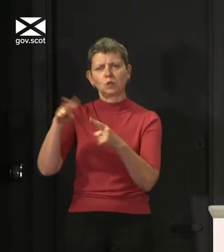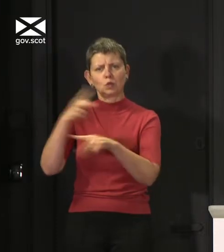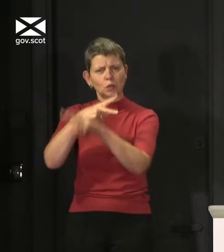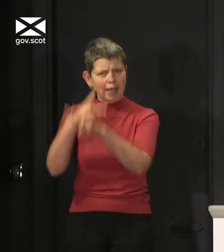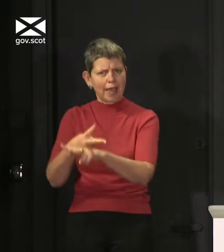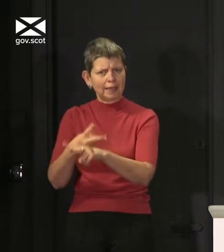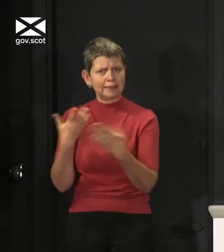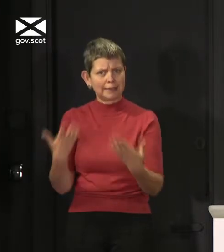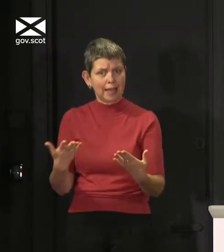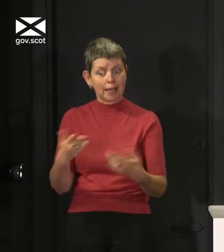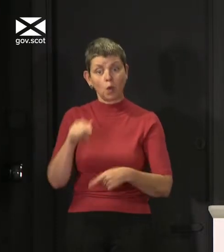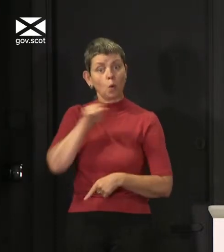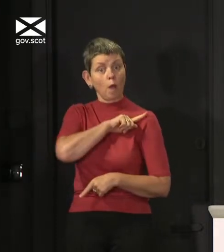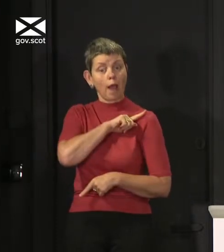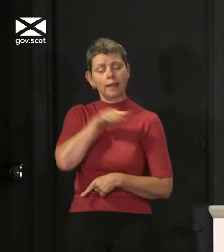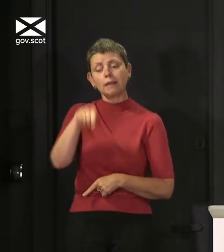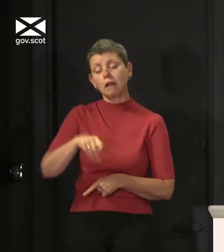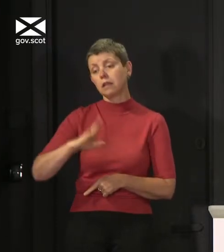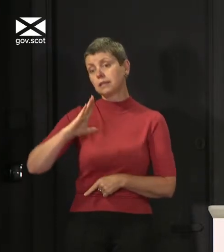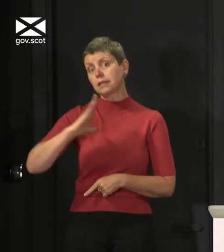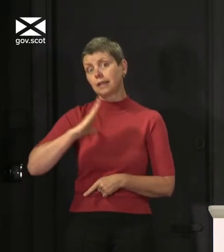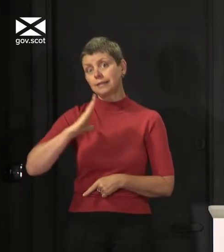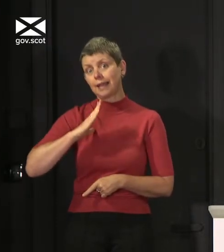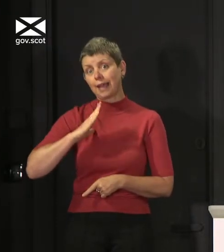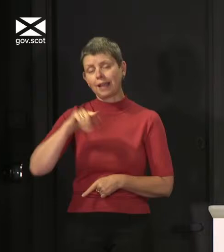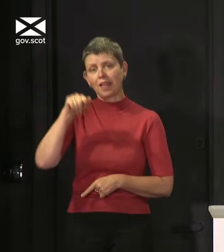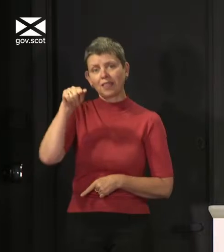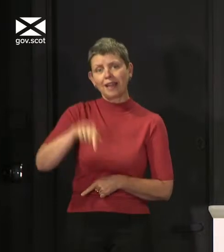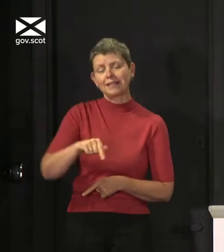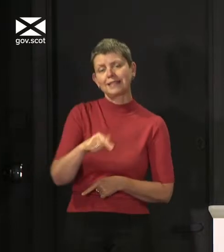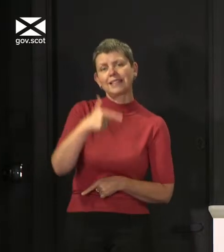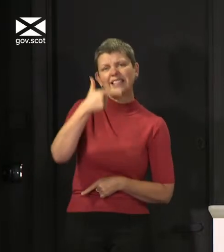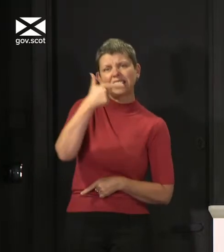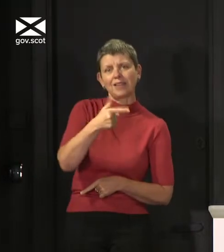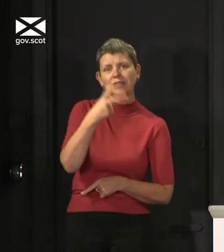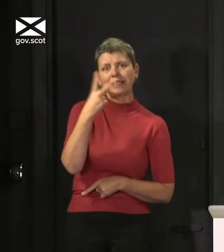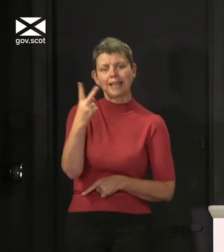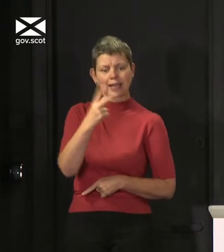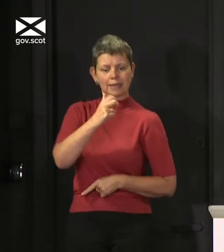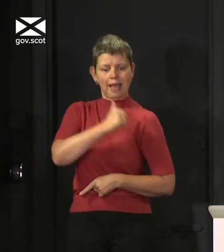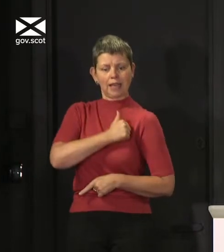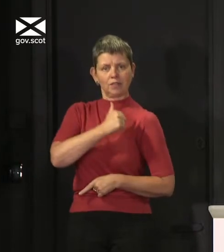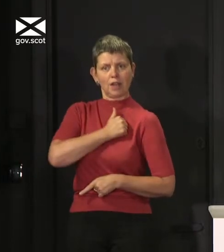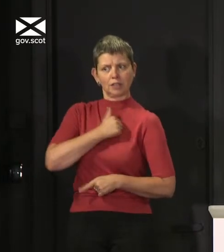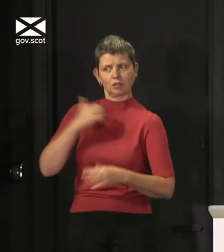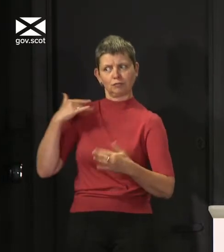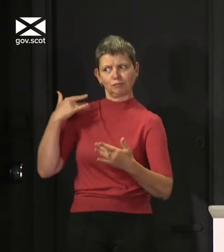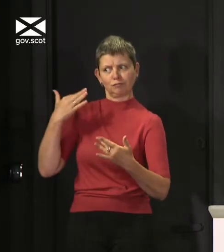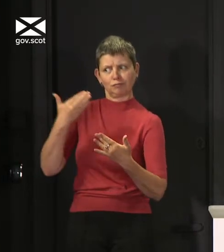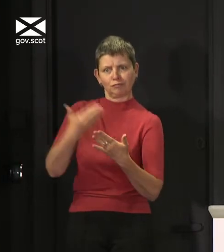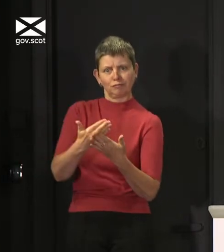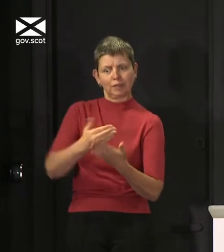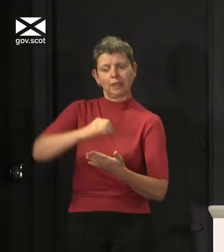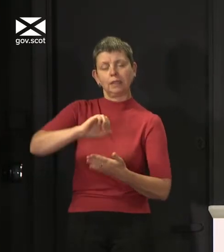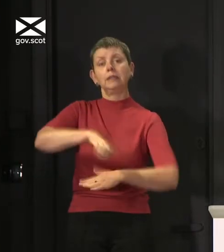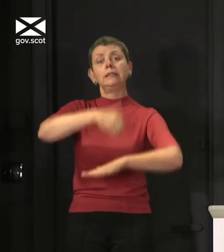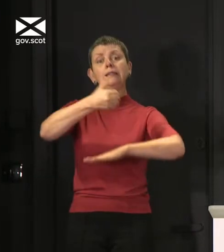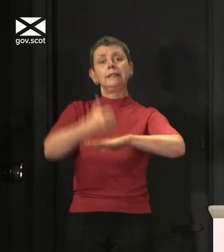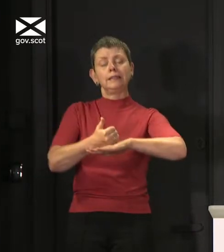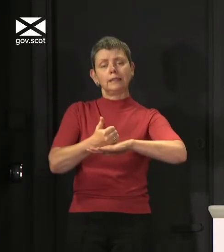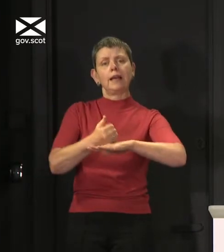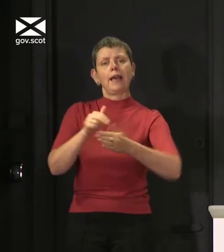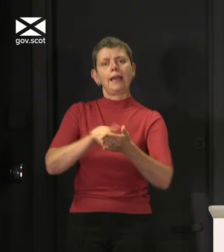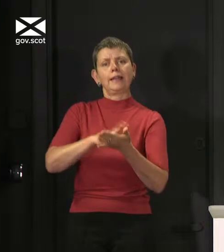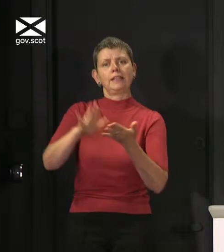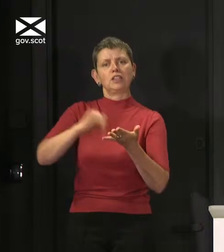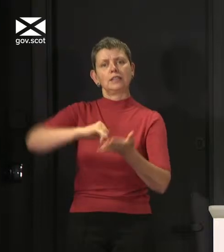This Sunday sees the 72nd anniversary of the creation of NHS Scotland in 1948. In the same